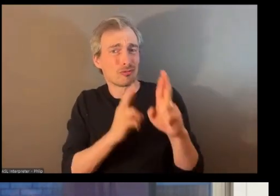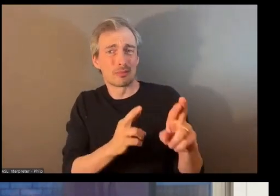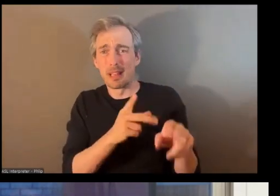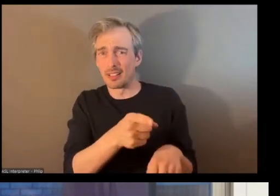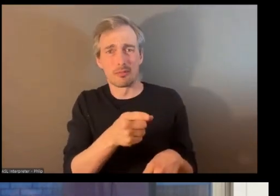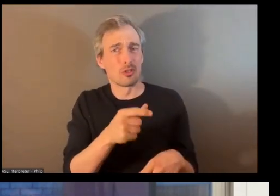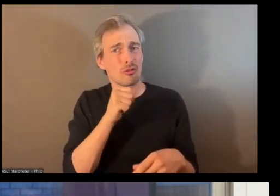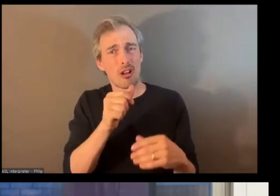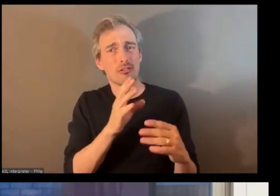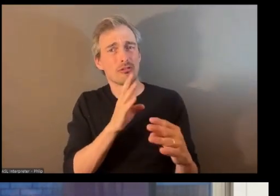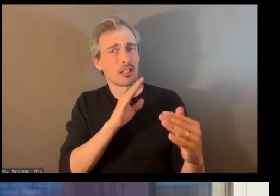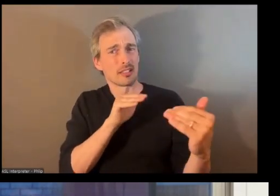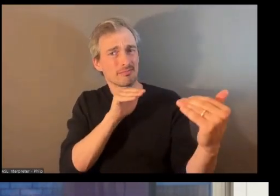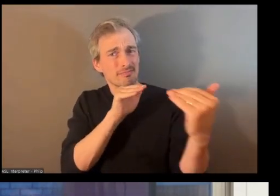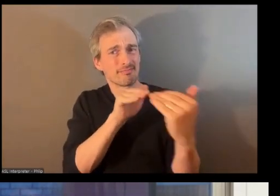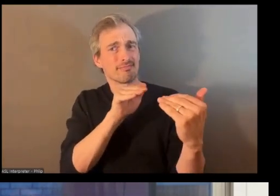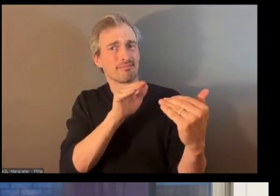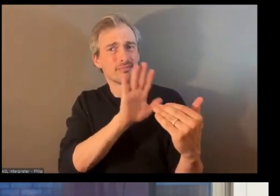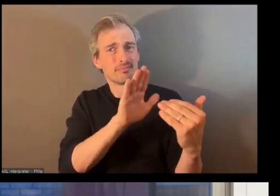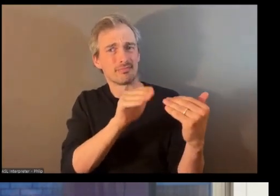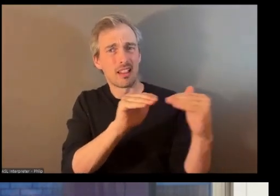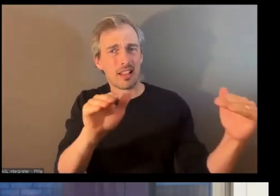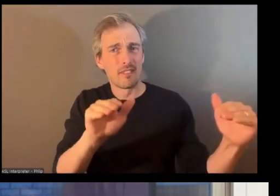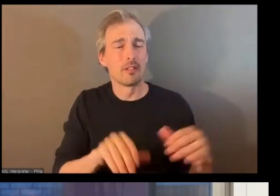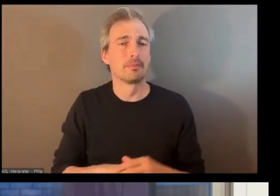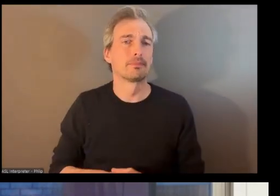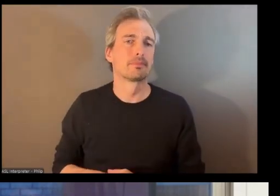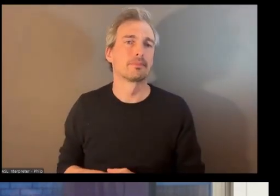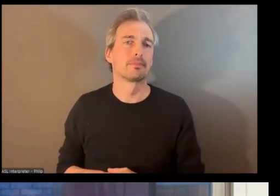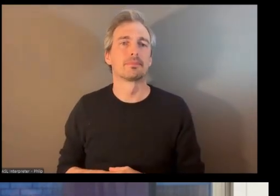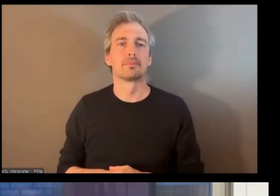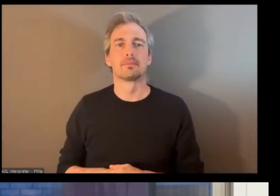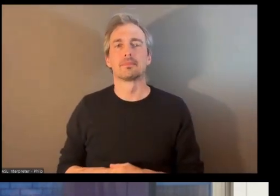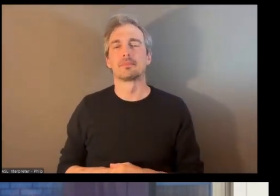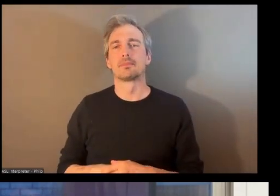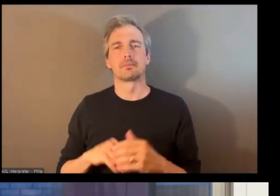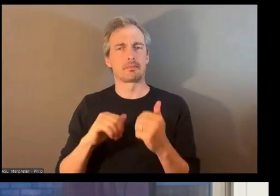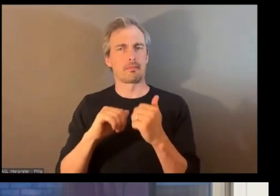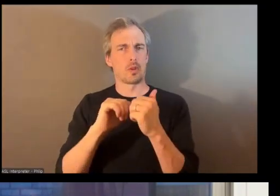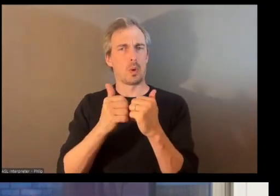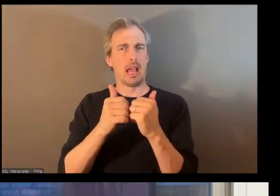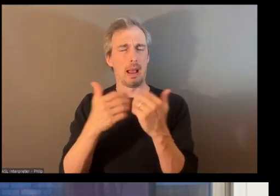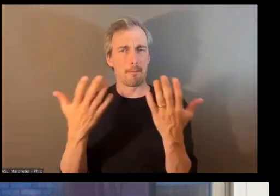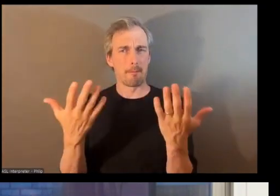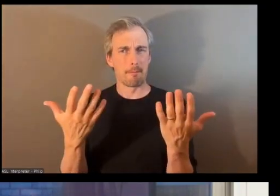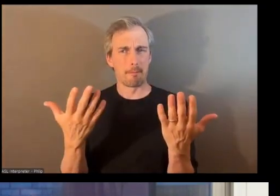So how can we make content more accessible and reduce stress